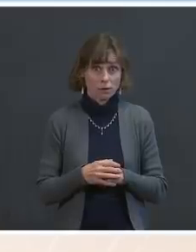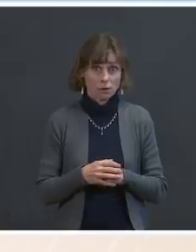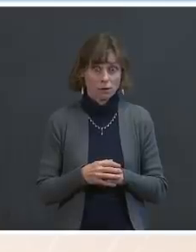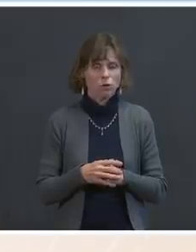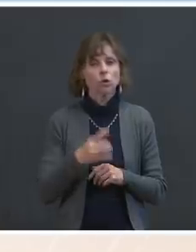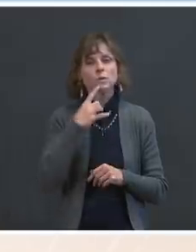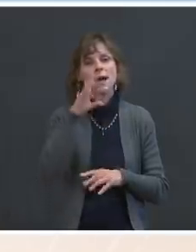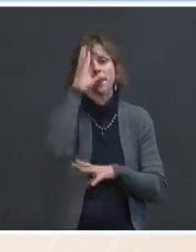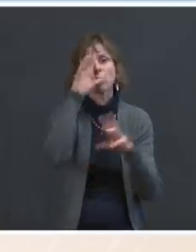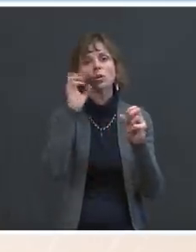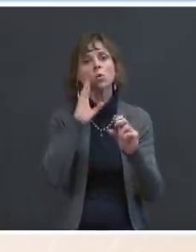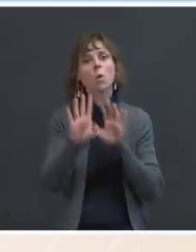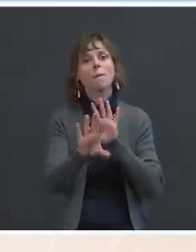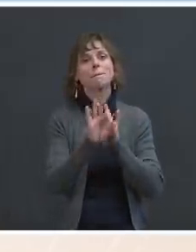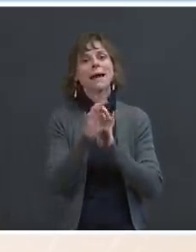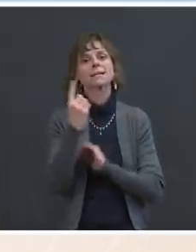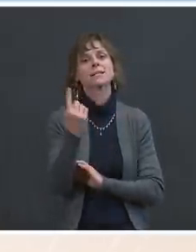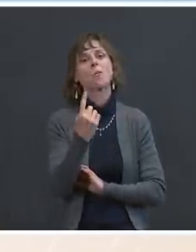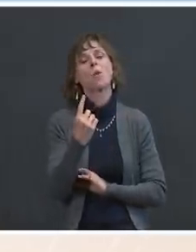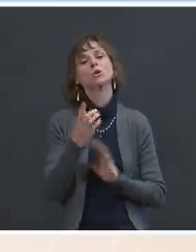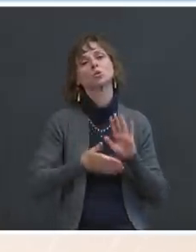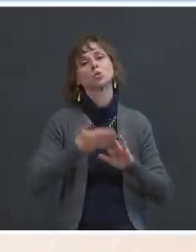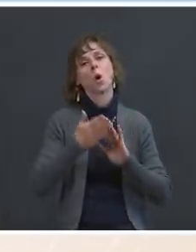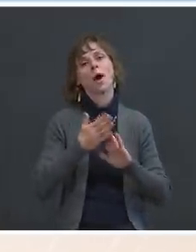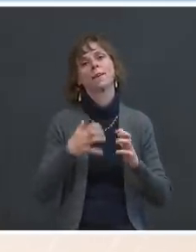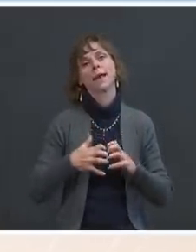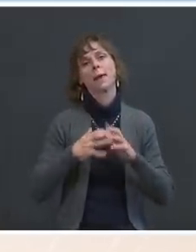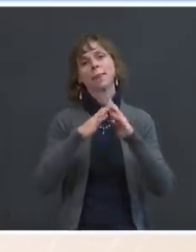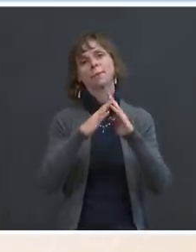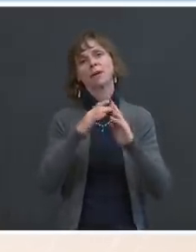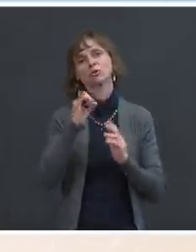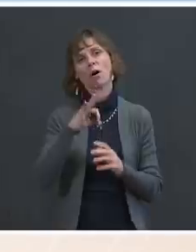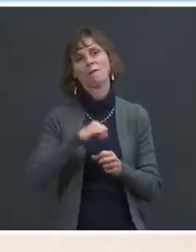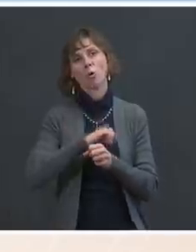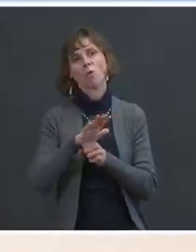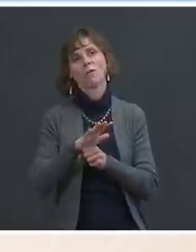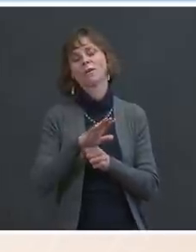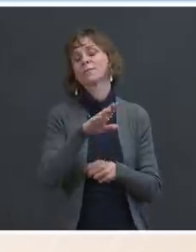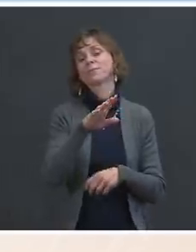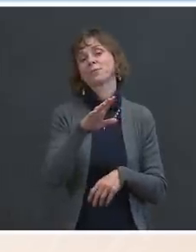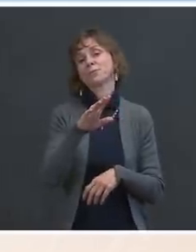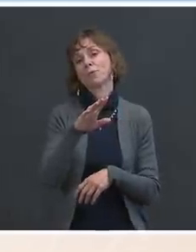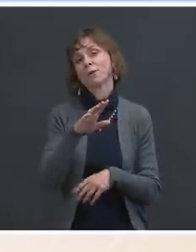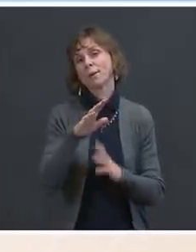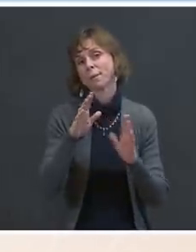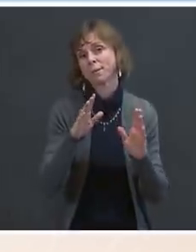kind of, run the implementation of the coronavirus relief package. Does the White House anticipate